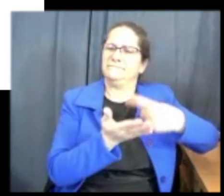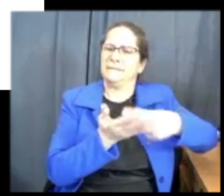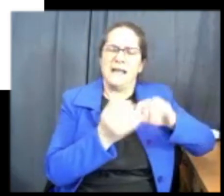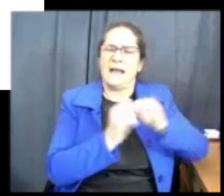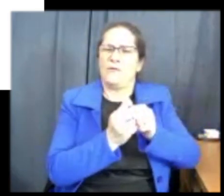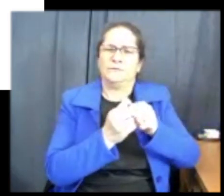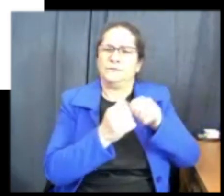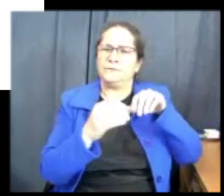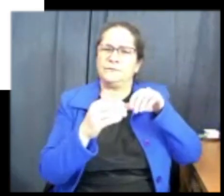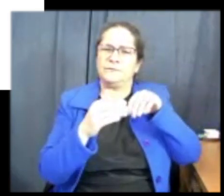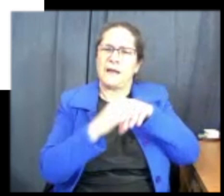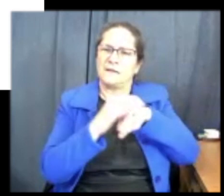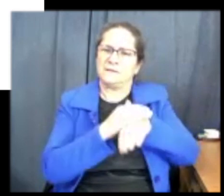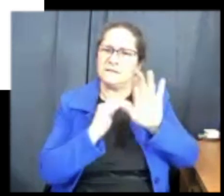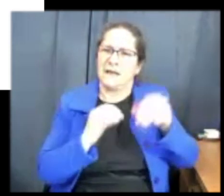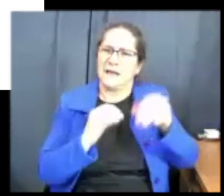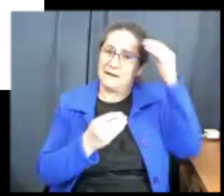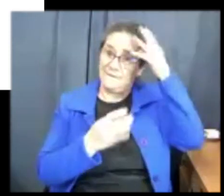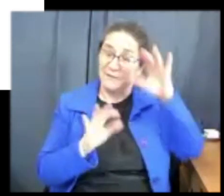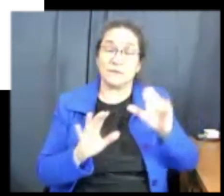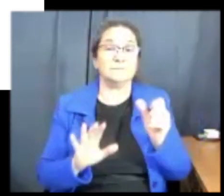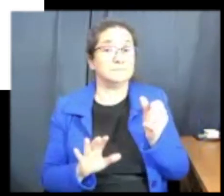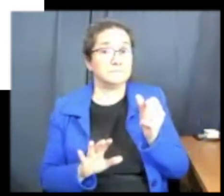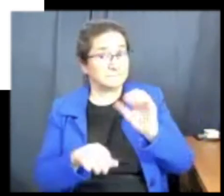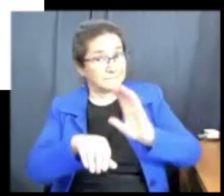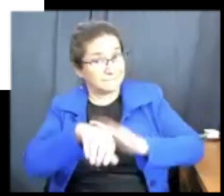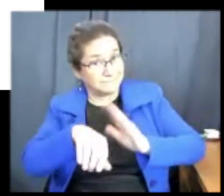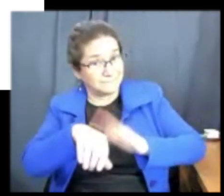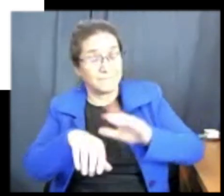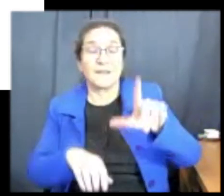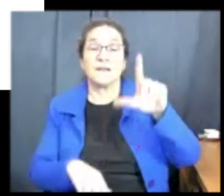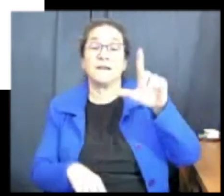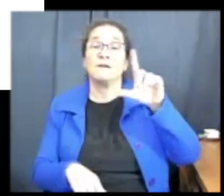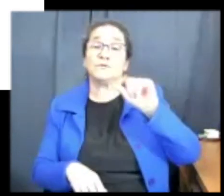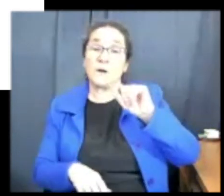Please note that the 2020-2021 Special Education Profile